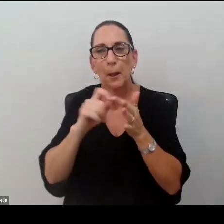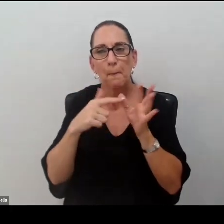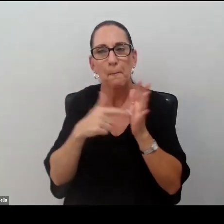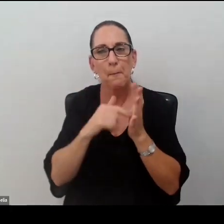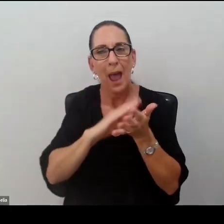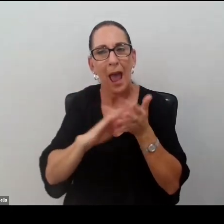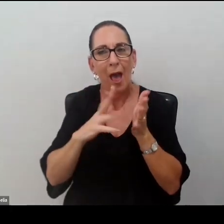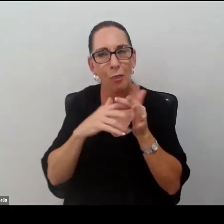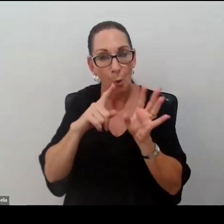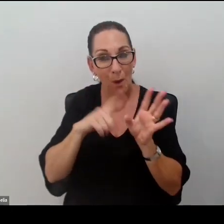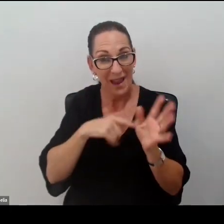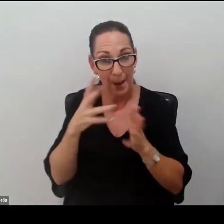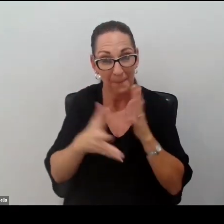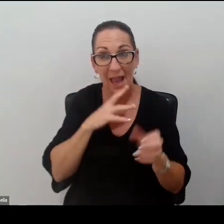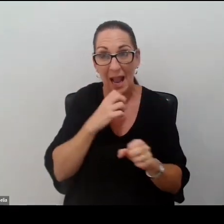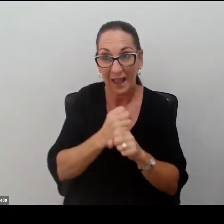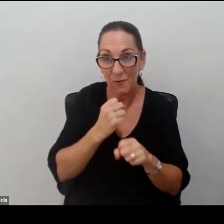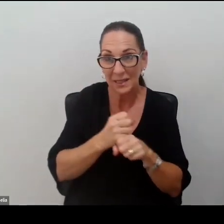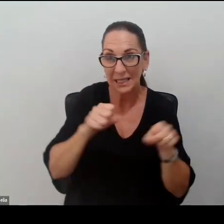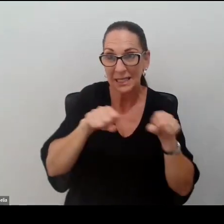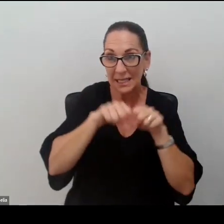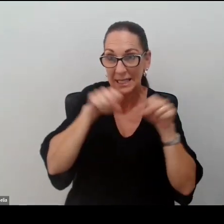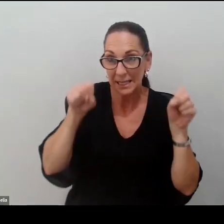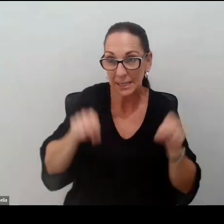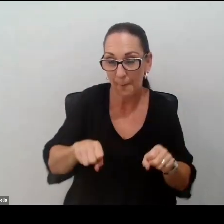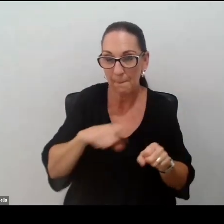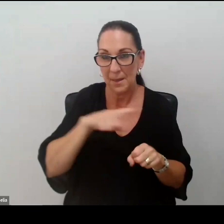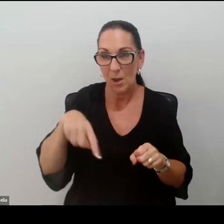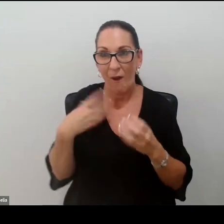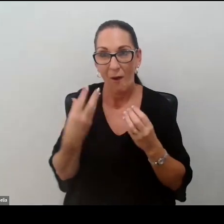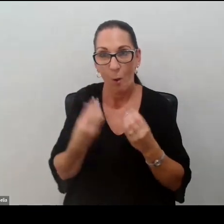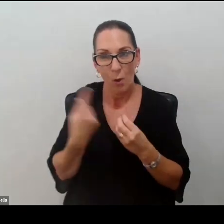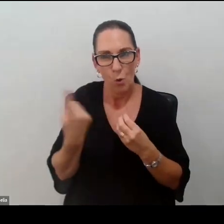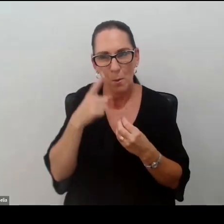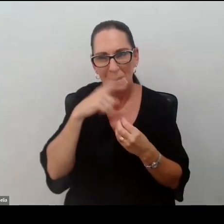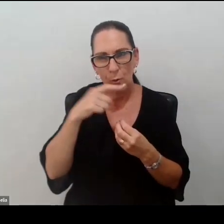the government systems that people with intellectual disability need to navigate,